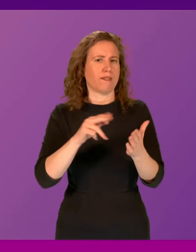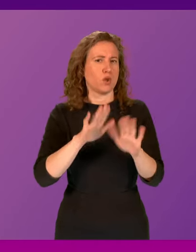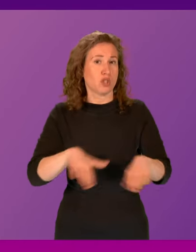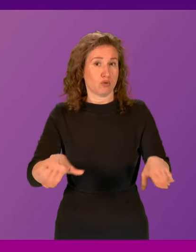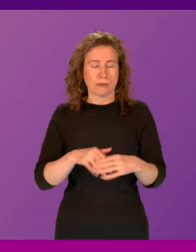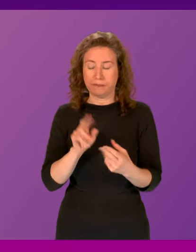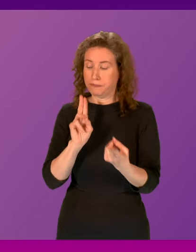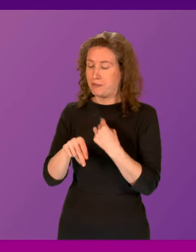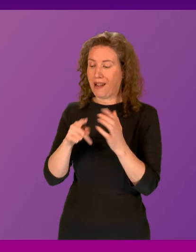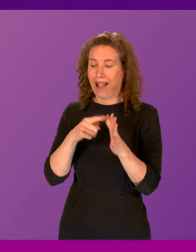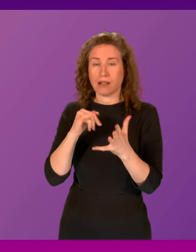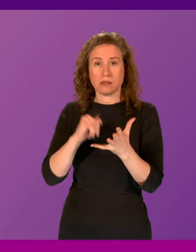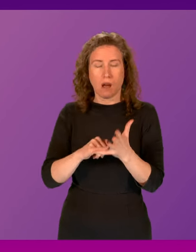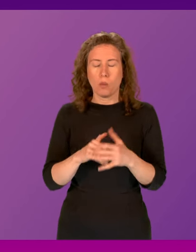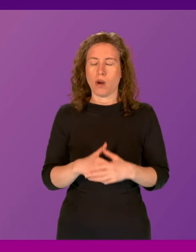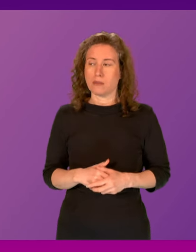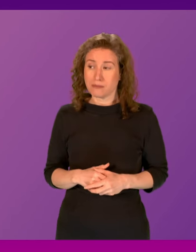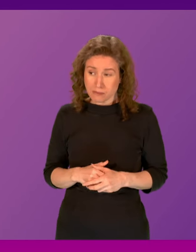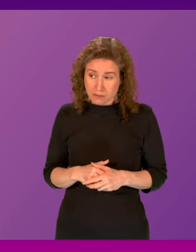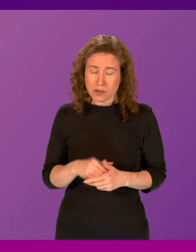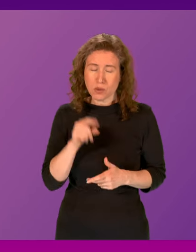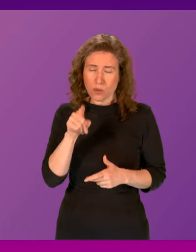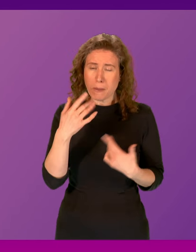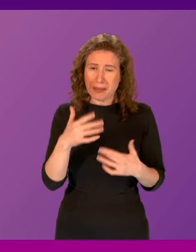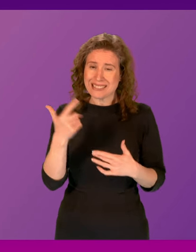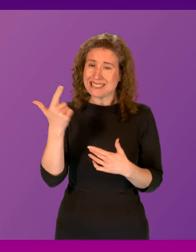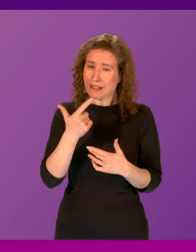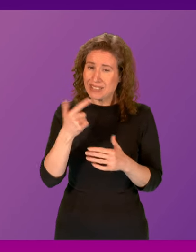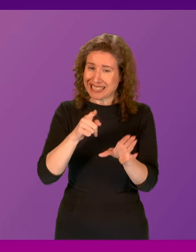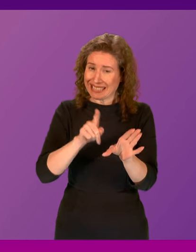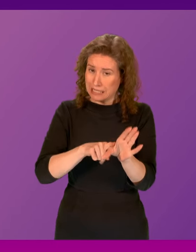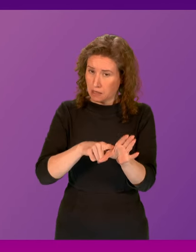Honestly, Presiding Officer—after 17 years of this Scottish National Party Government,